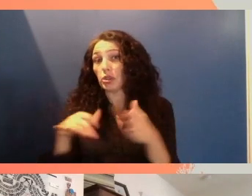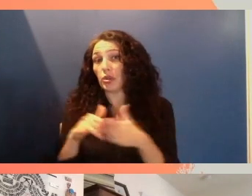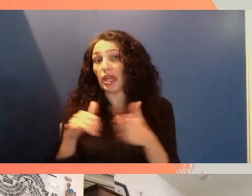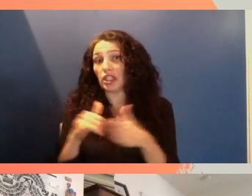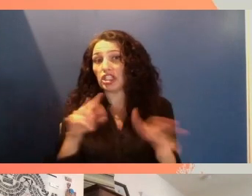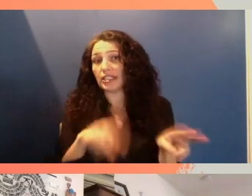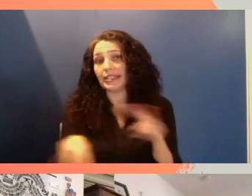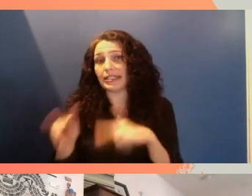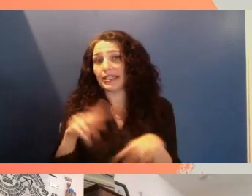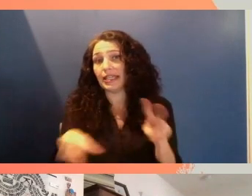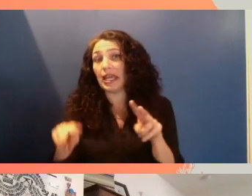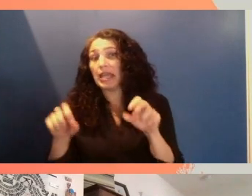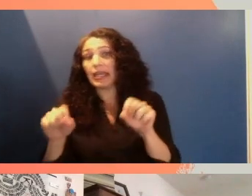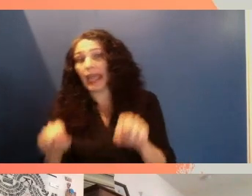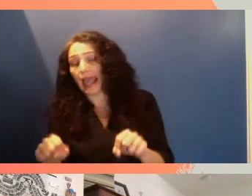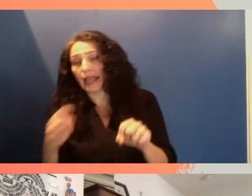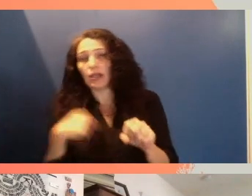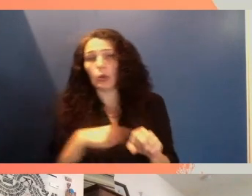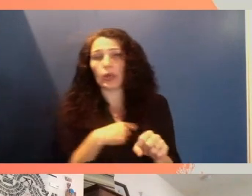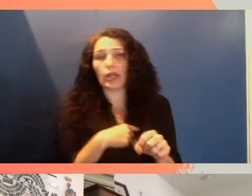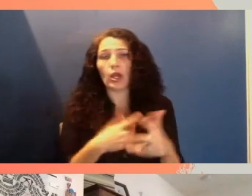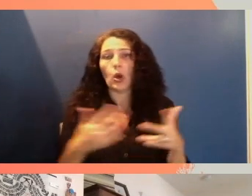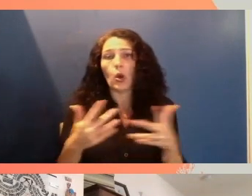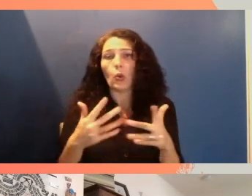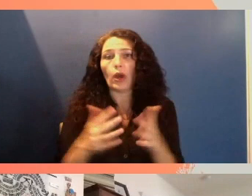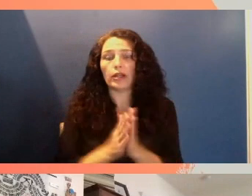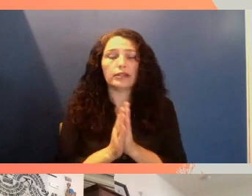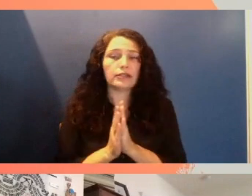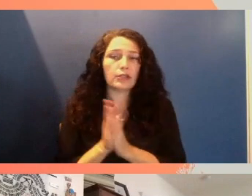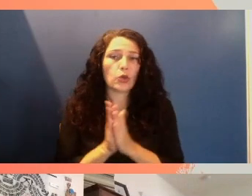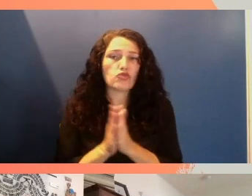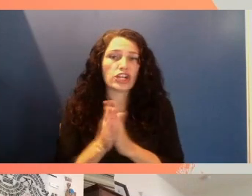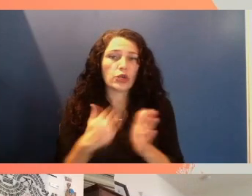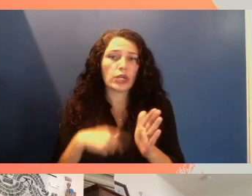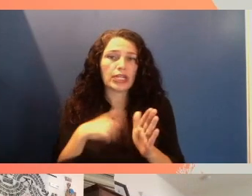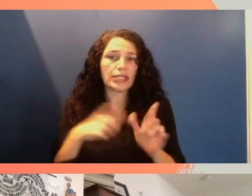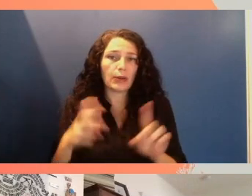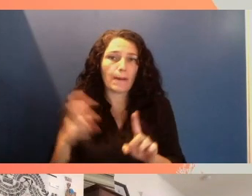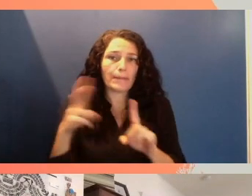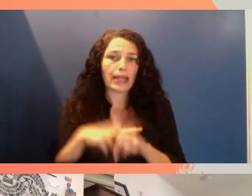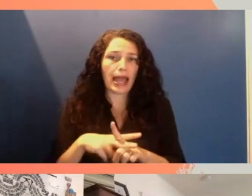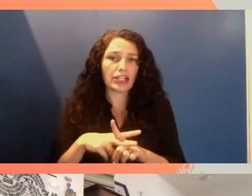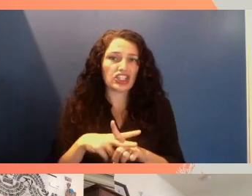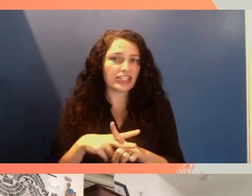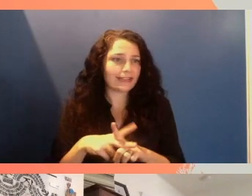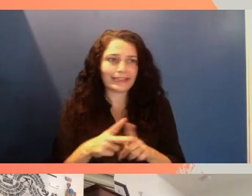can we, what is the rigor that we also have to apply to just stay in the lane of women of color, right?